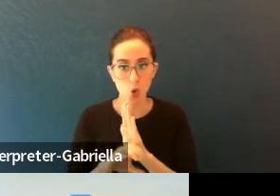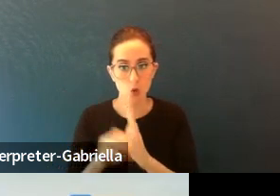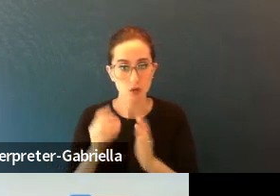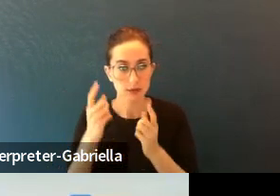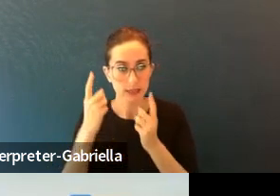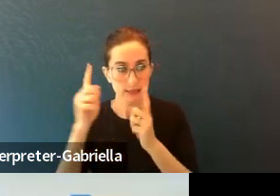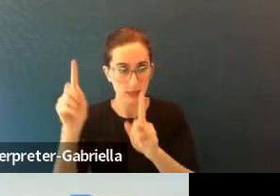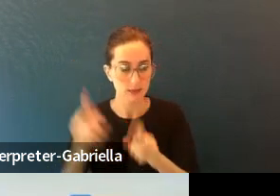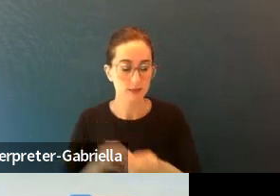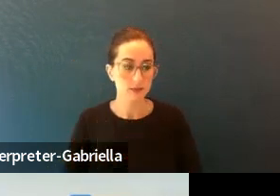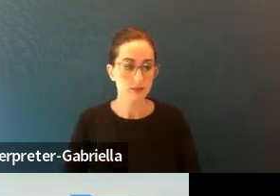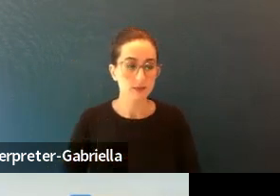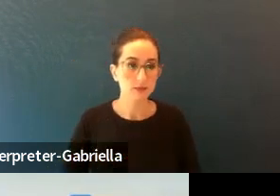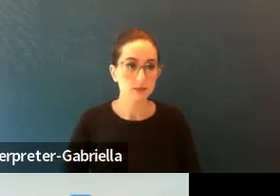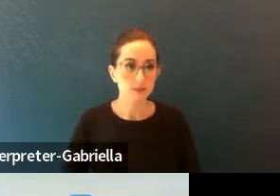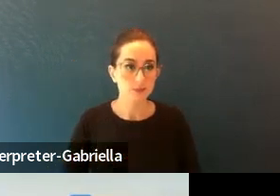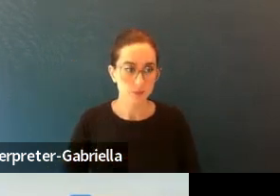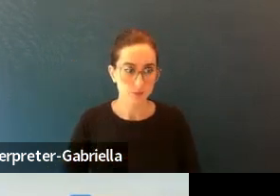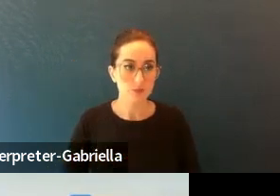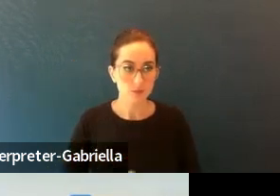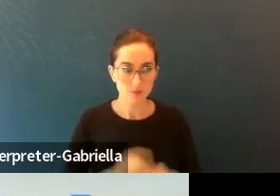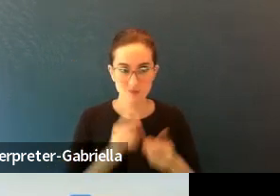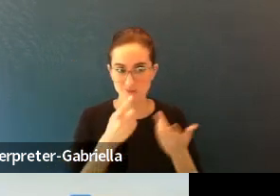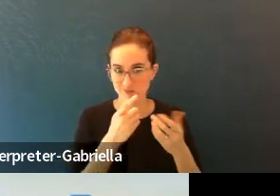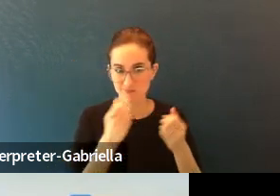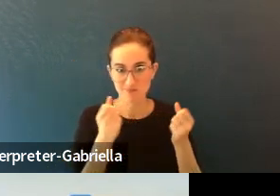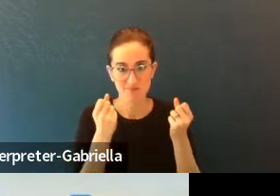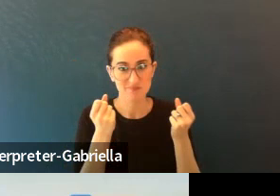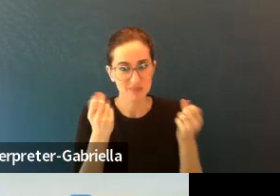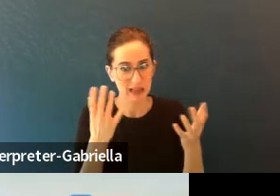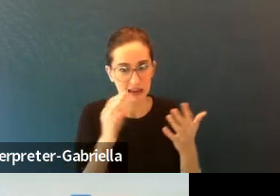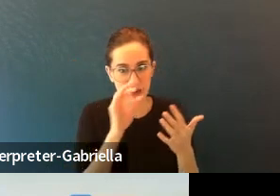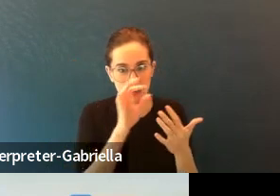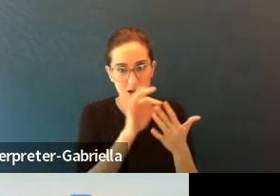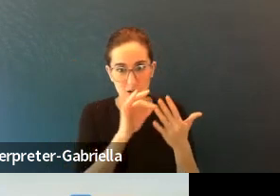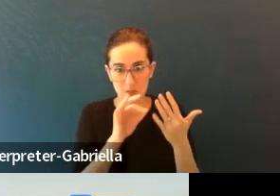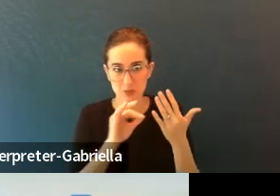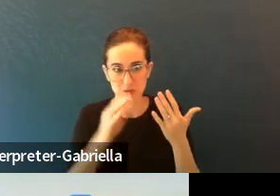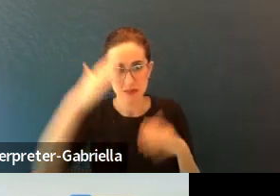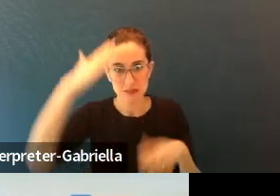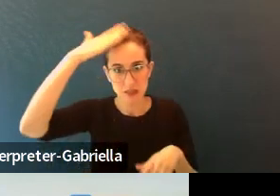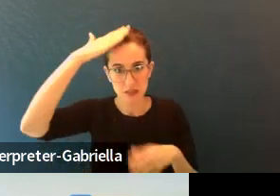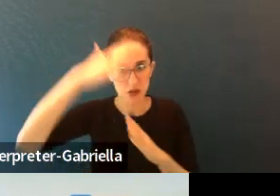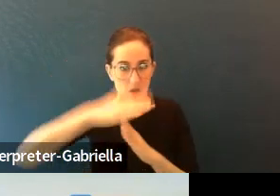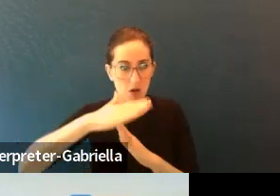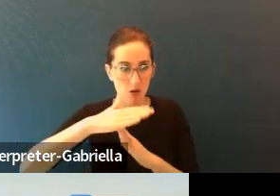and you have all of these options up here. And so I just chose